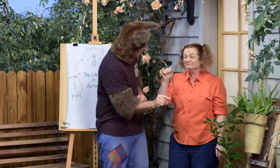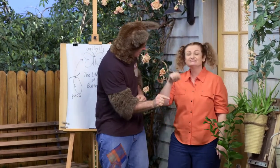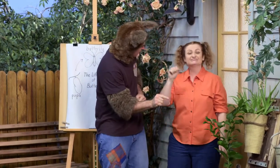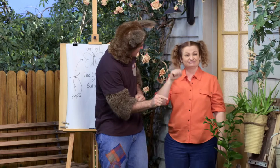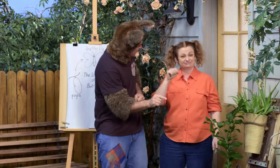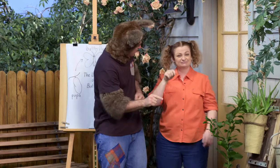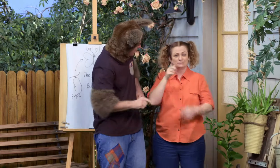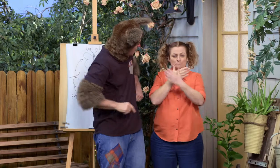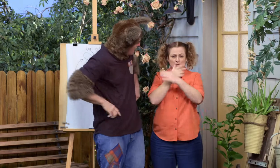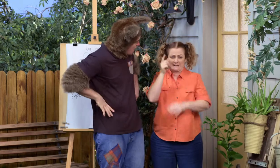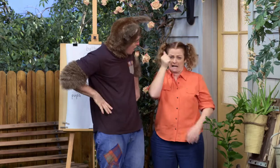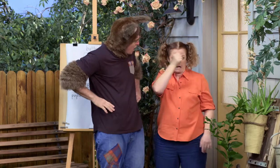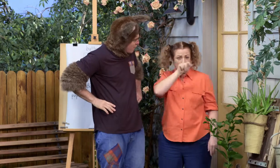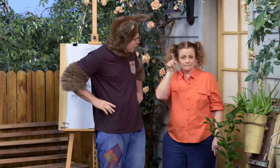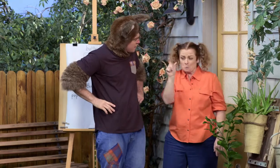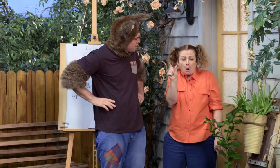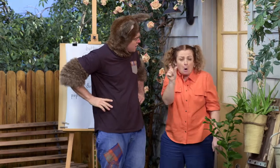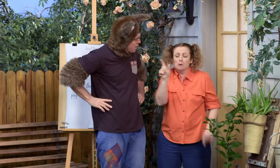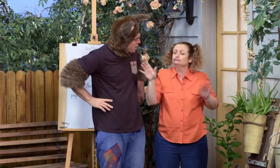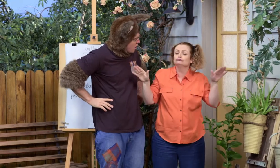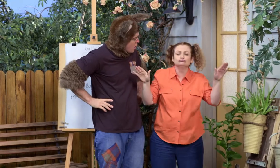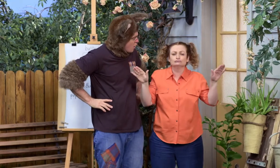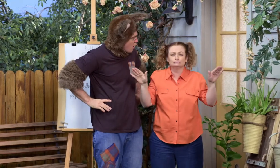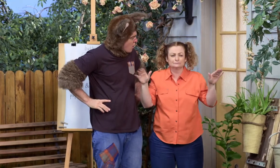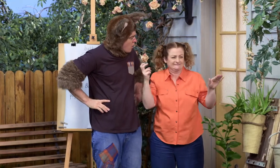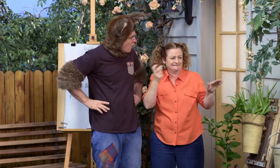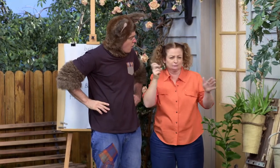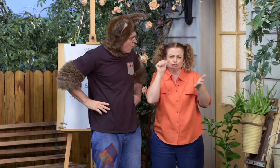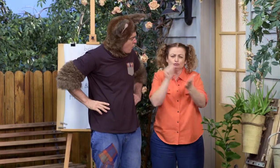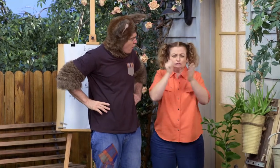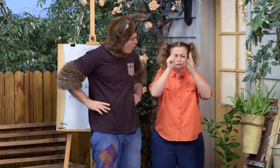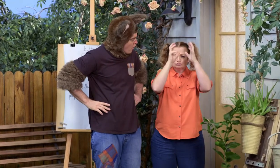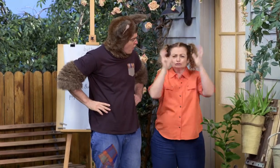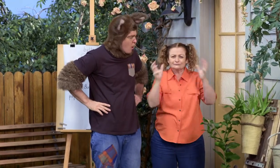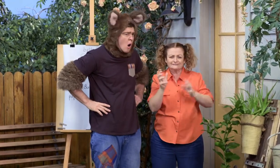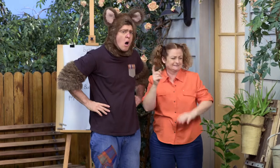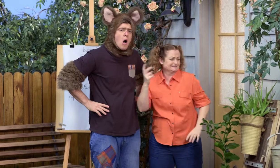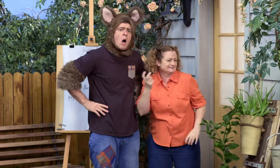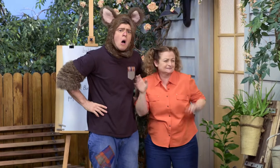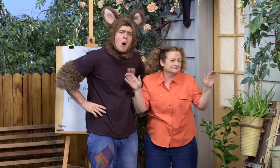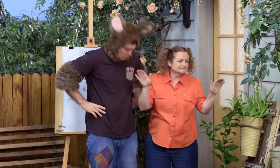Yes, they are. Butterflies are very clever. They'll look for the right tree to lay their eggs on.